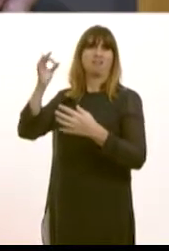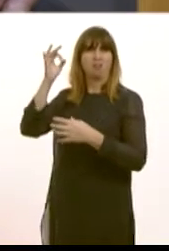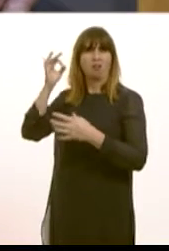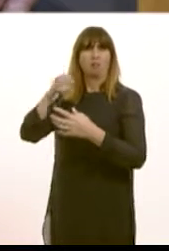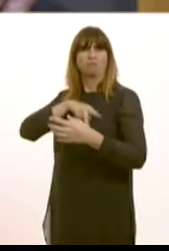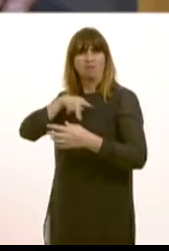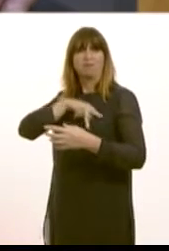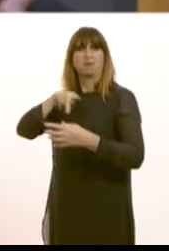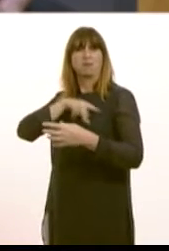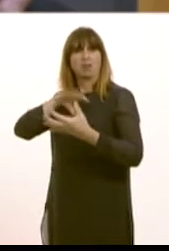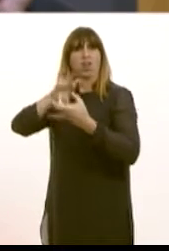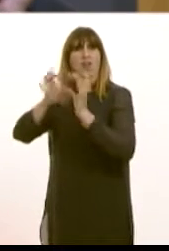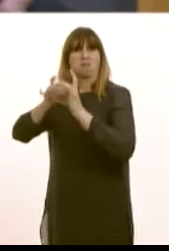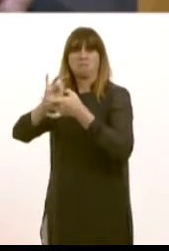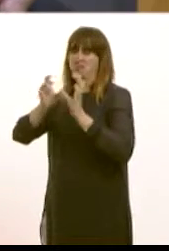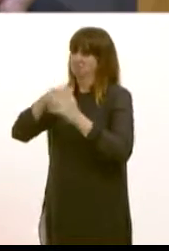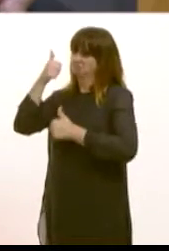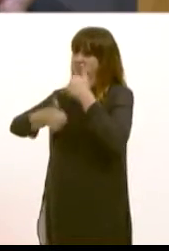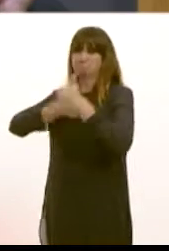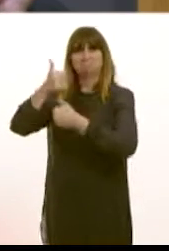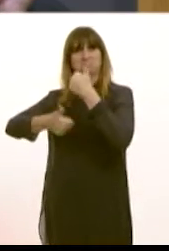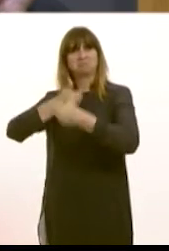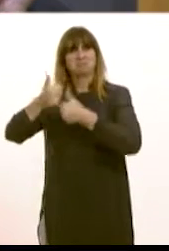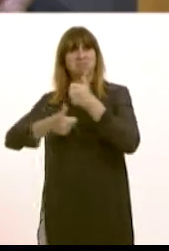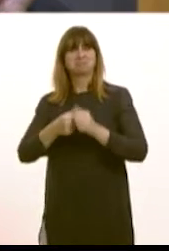I donít expect him to agree with me though that he and his administration should get